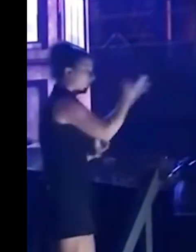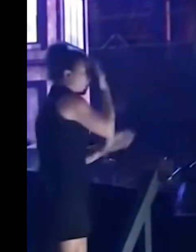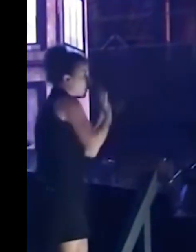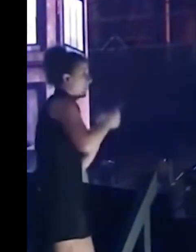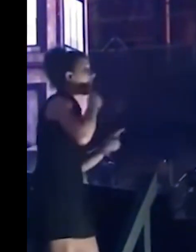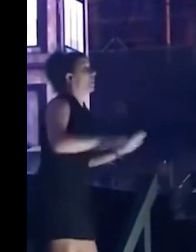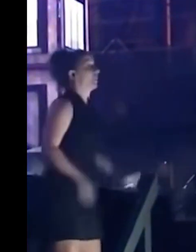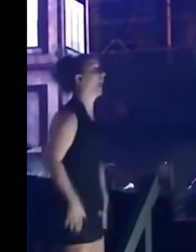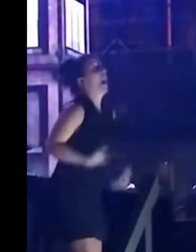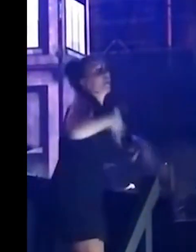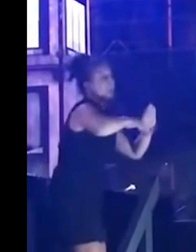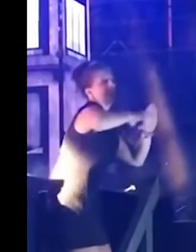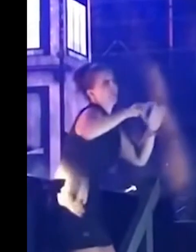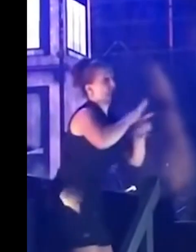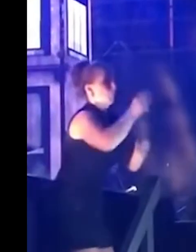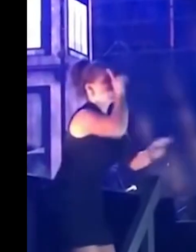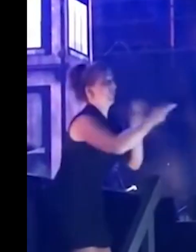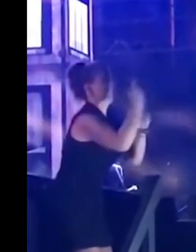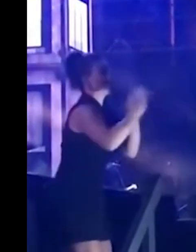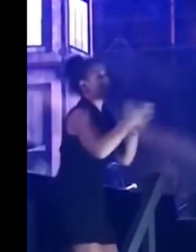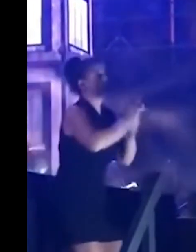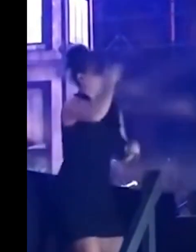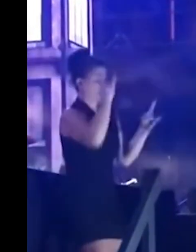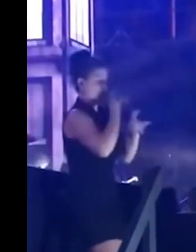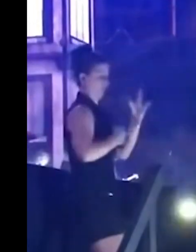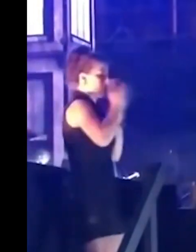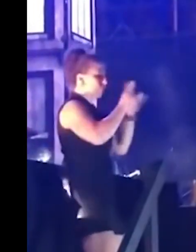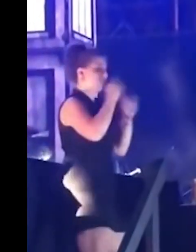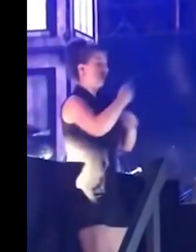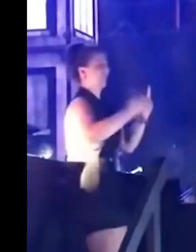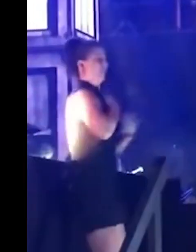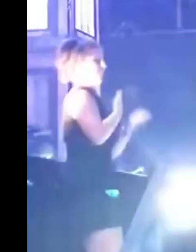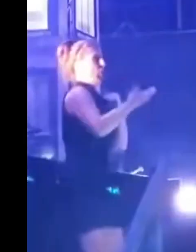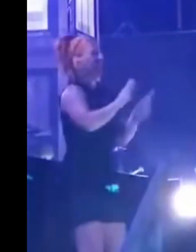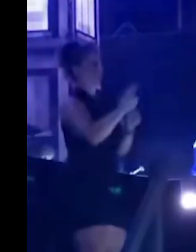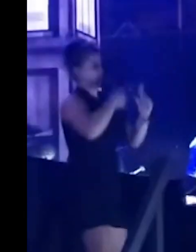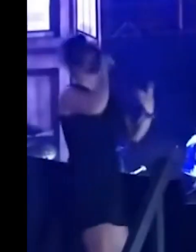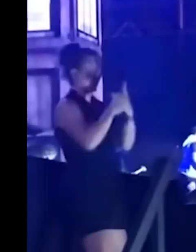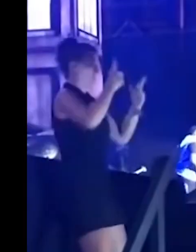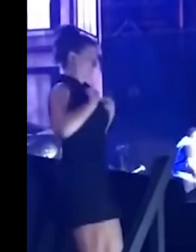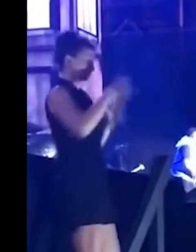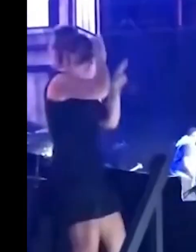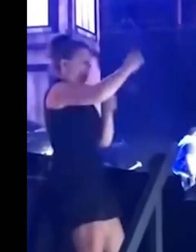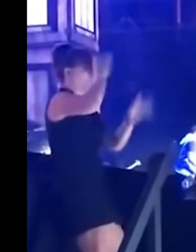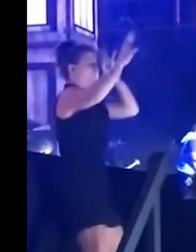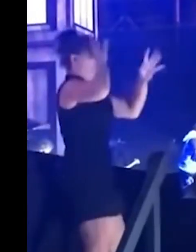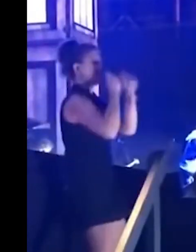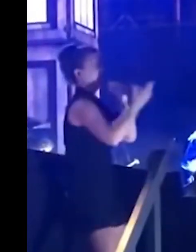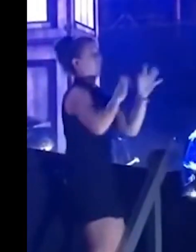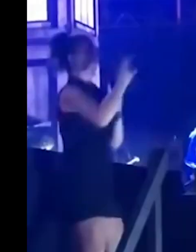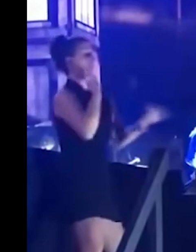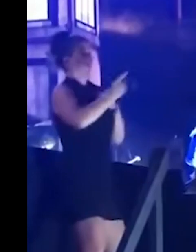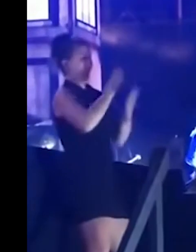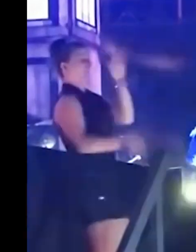whatever it is that you're doing the song or the play, but you're also you need to tap into the thought